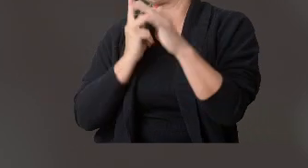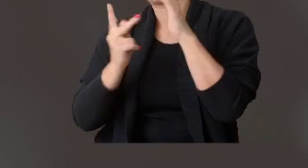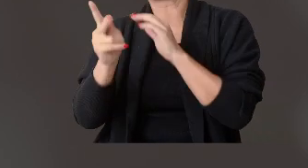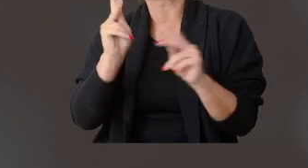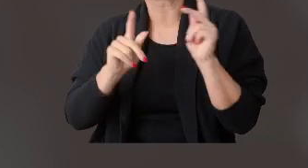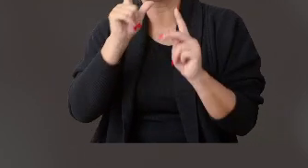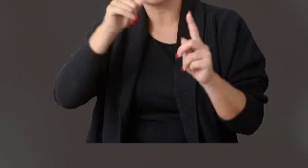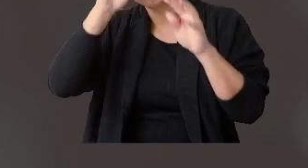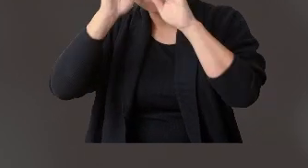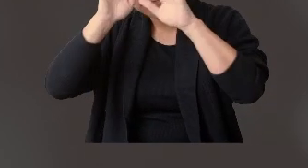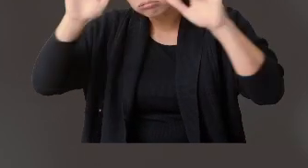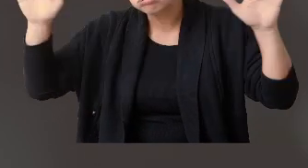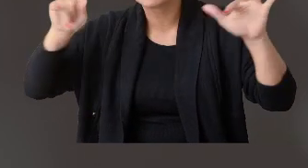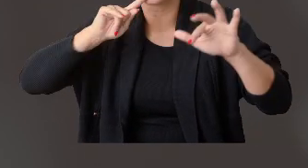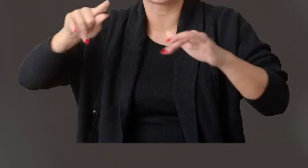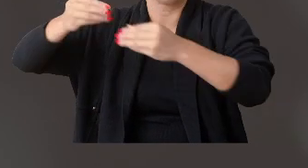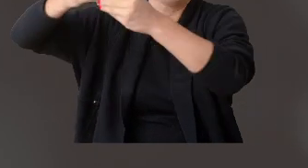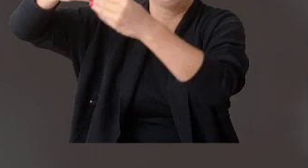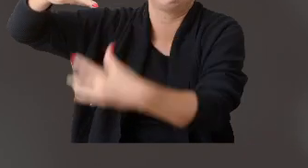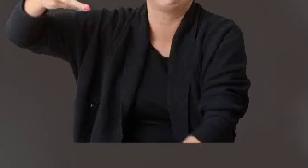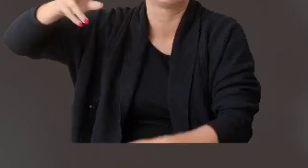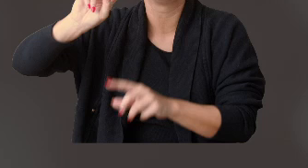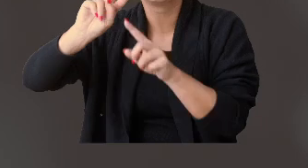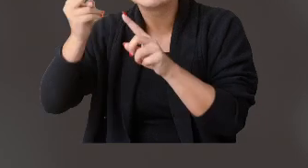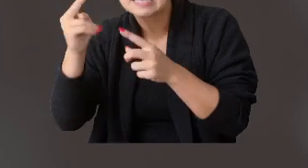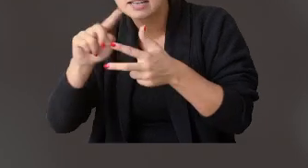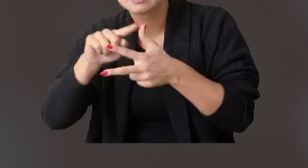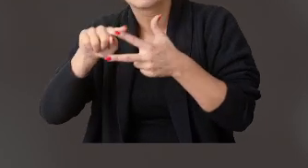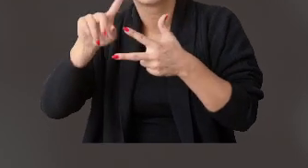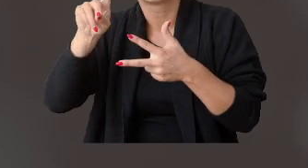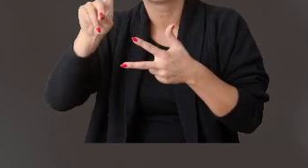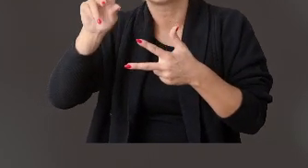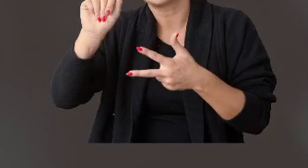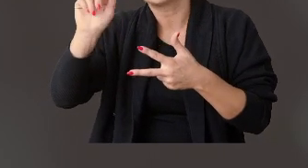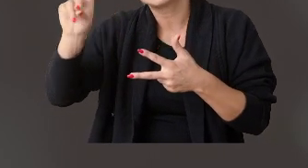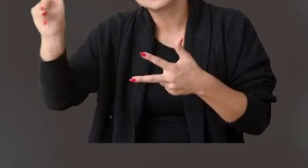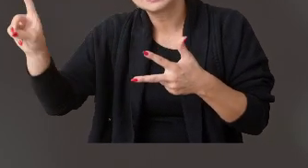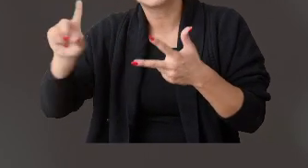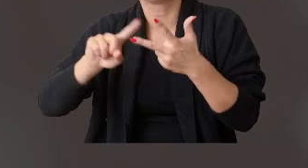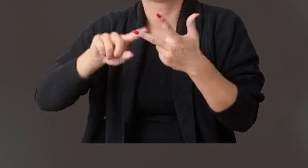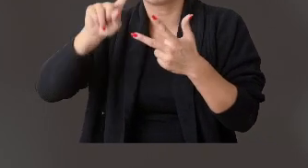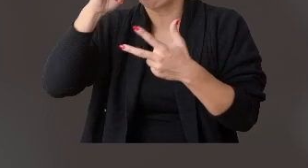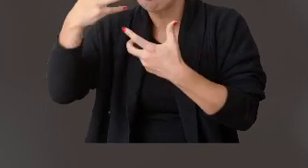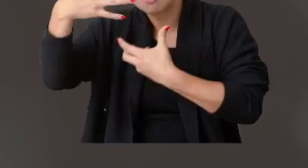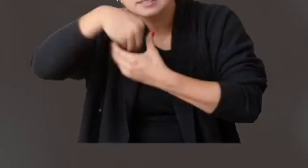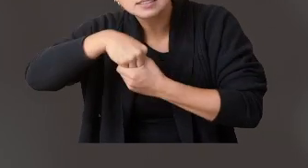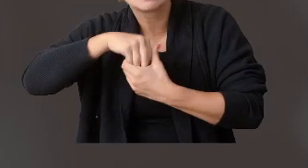which is an umbrella term that includes things like dyslexia, dyspraxia, ADD and autism,